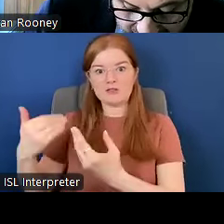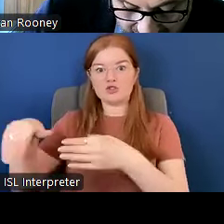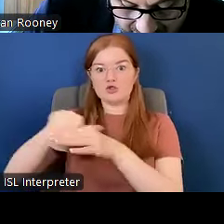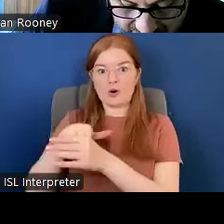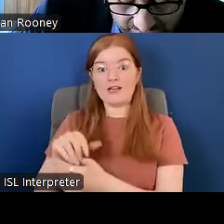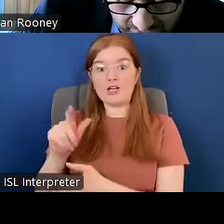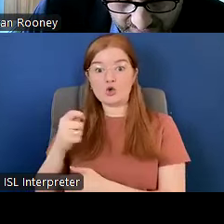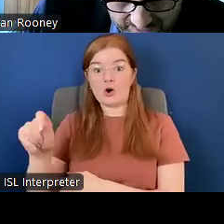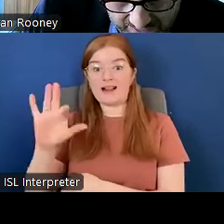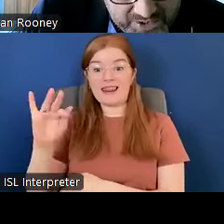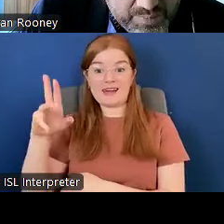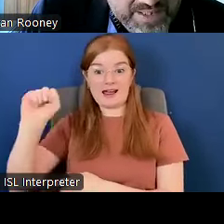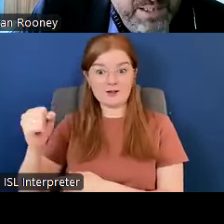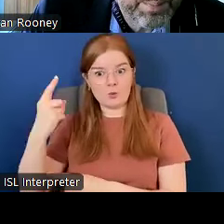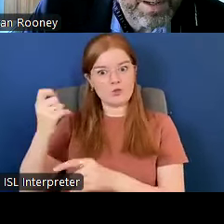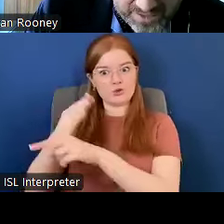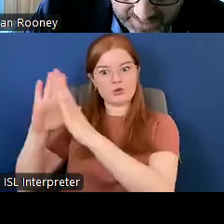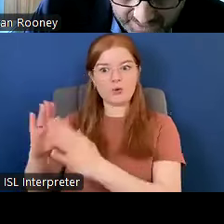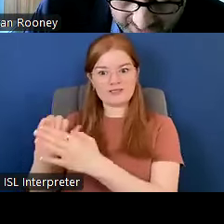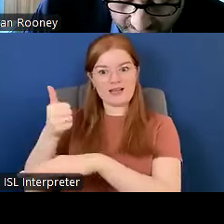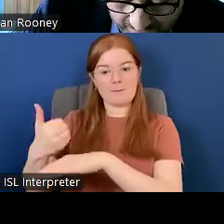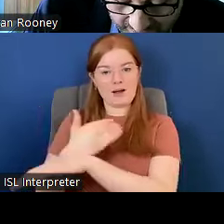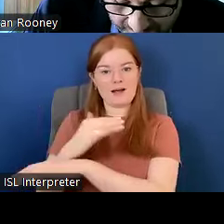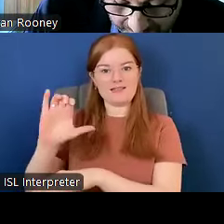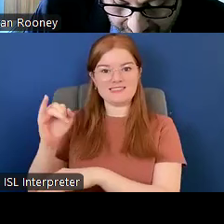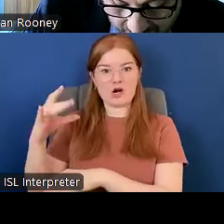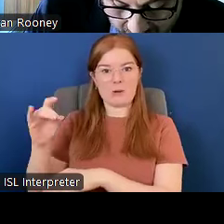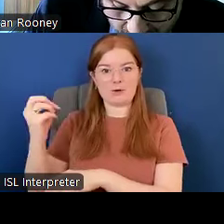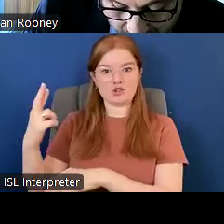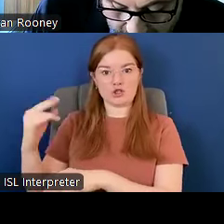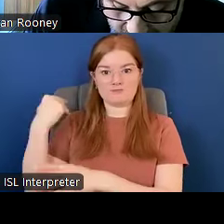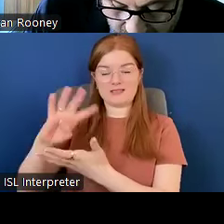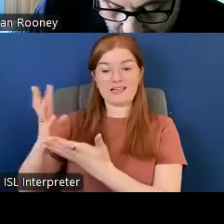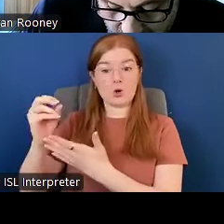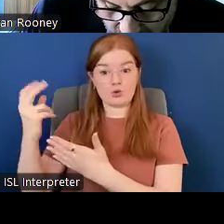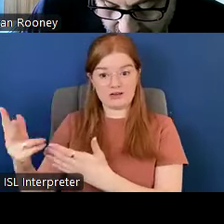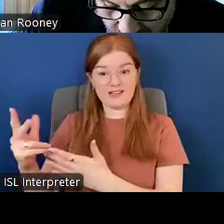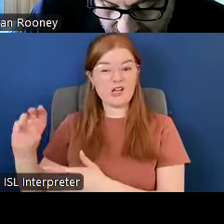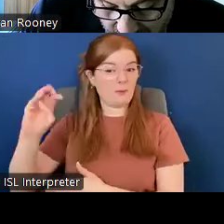stained glass studio established by Sarah Purser in 1903.Purser's refusal of Hone's